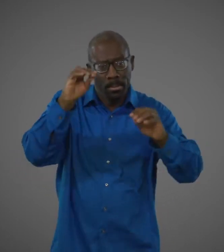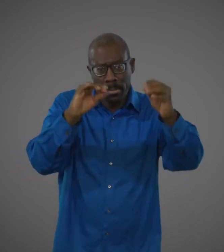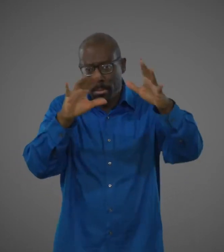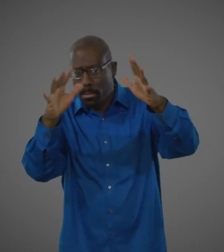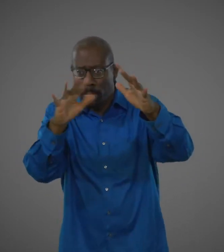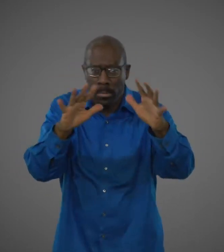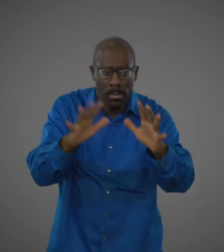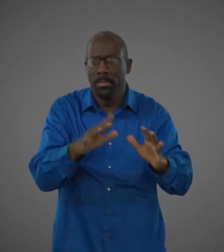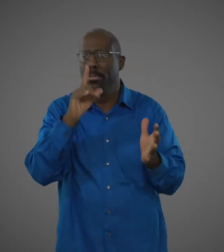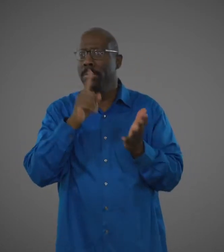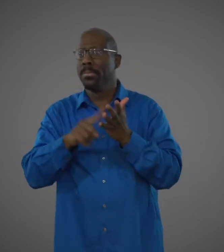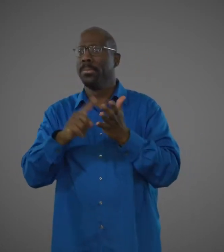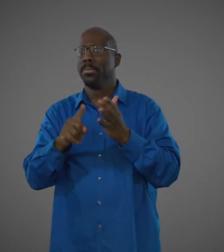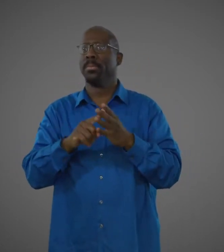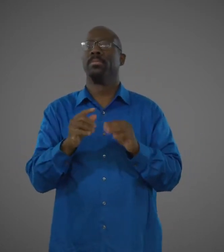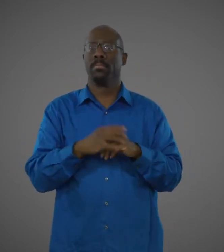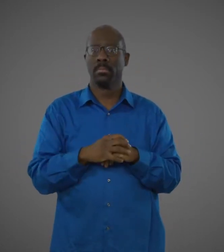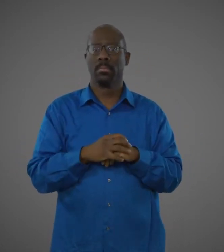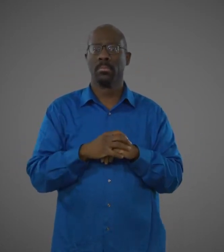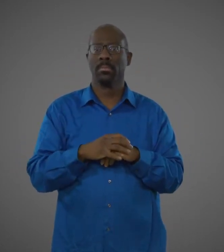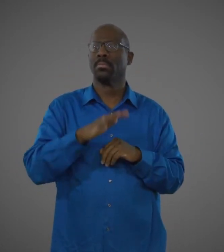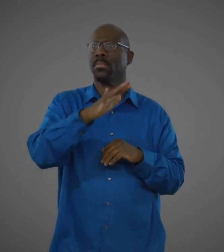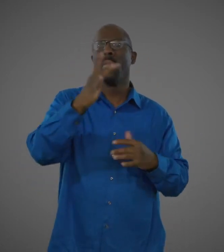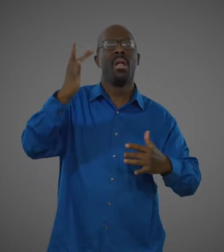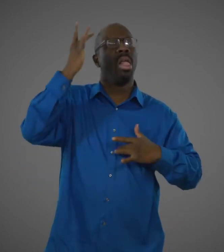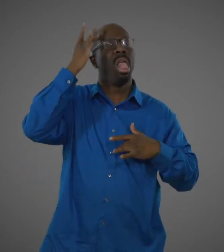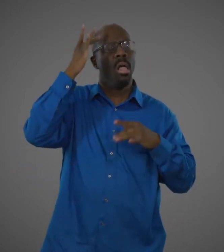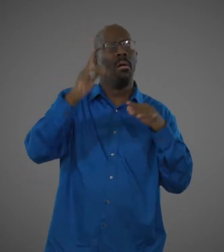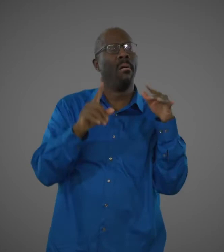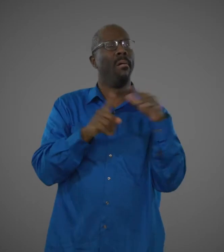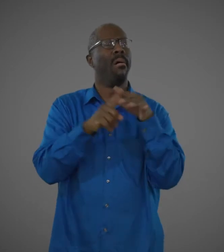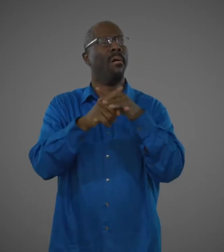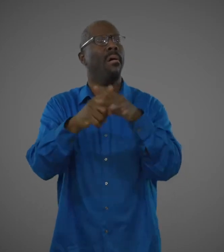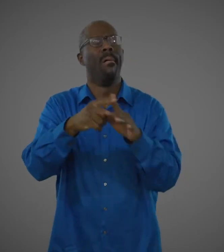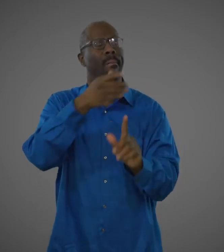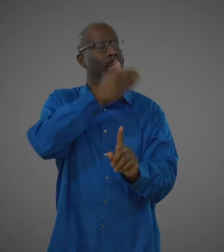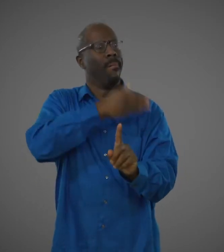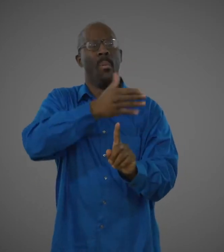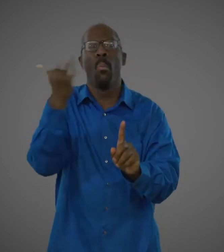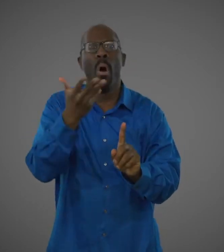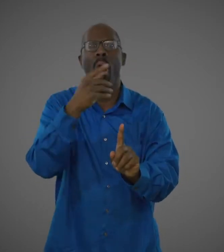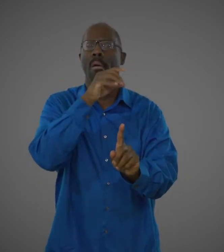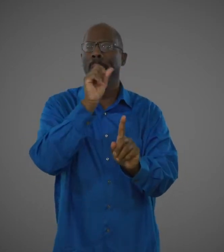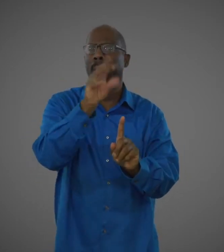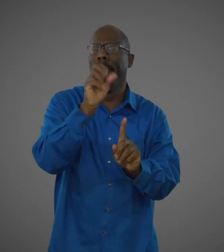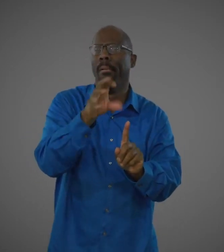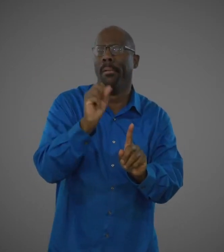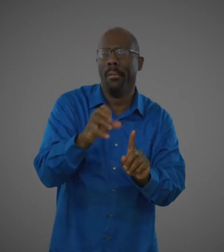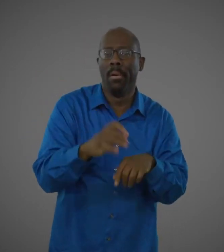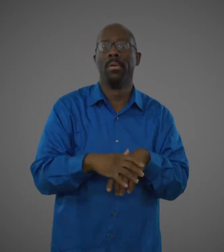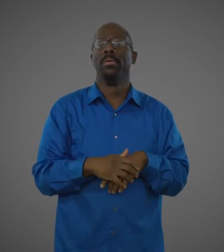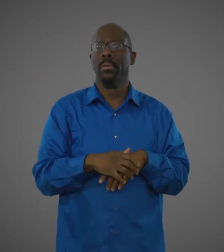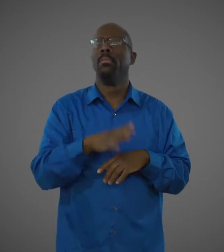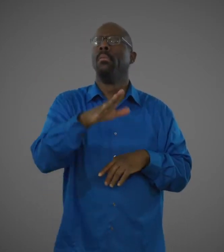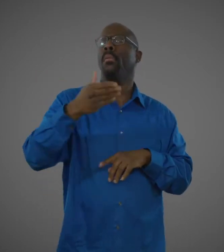You will be asked about chronic illnesses, ongoing problems,